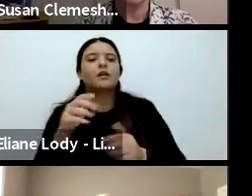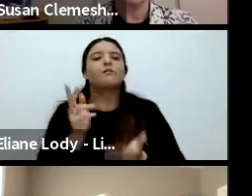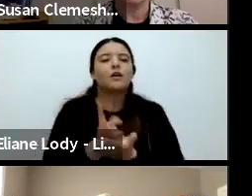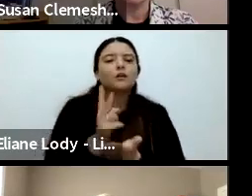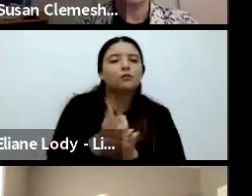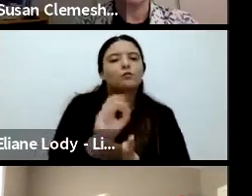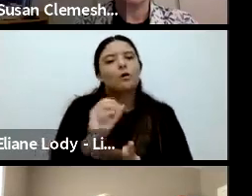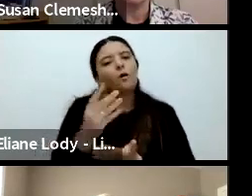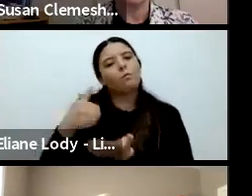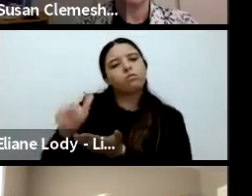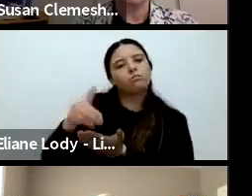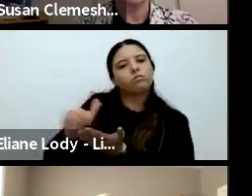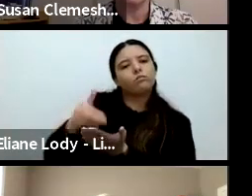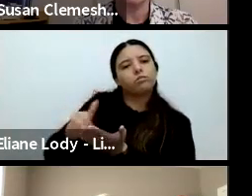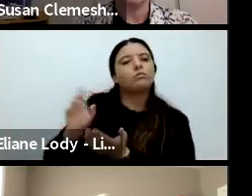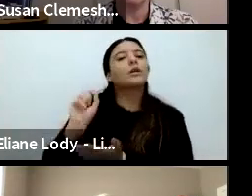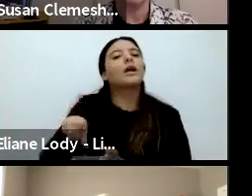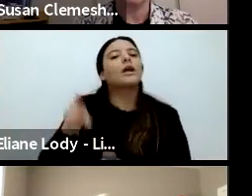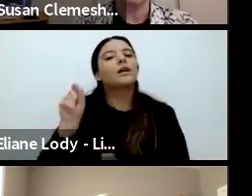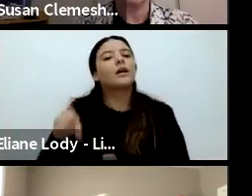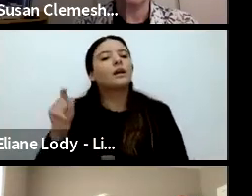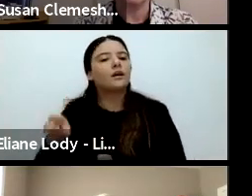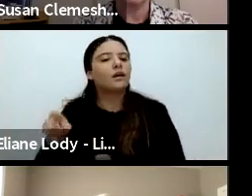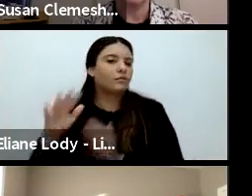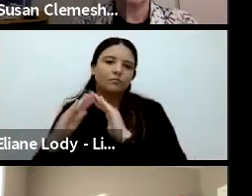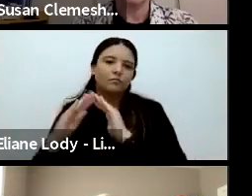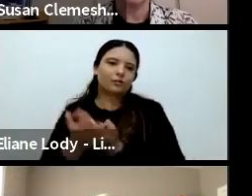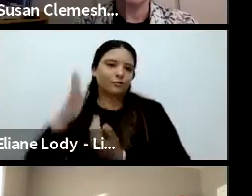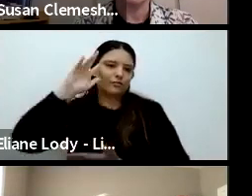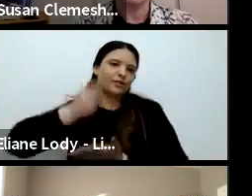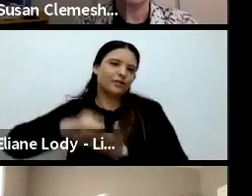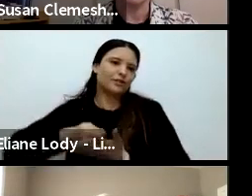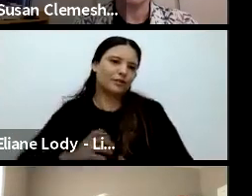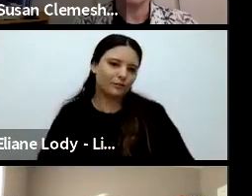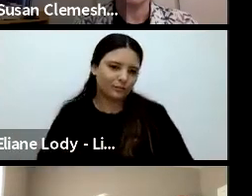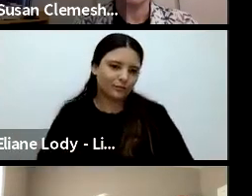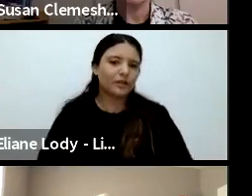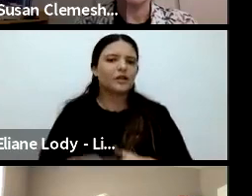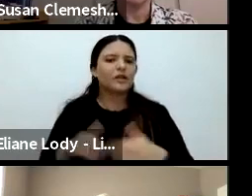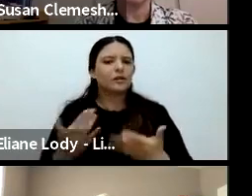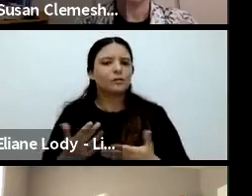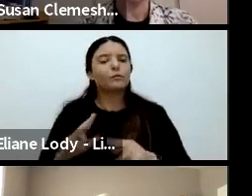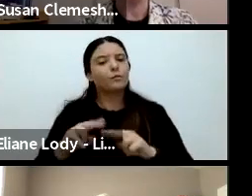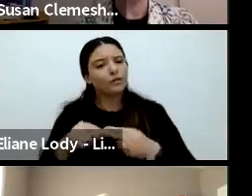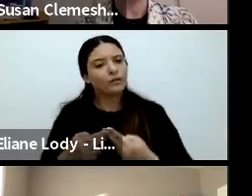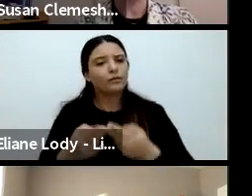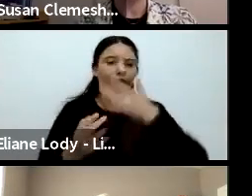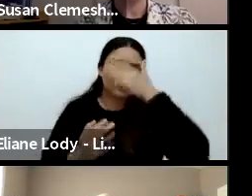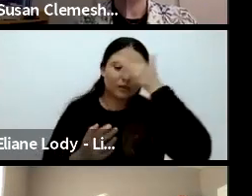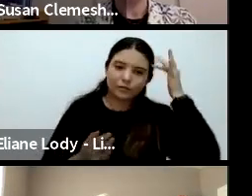decide who they're going to keep. And that's what people And that's what people gravitate to they gravitate to they gravitate to the